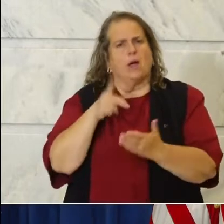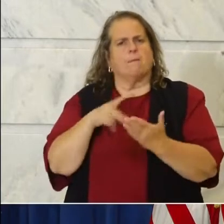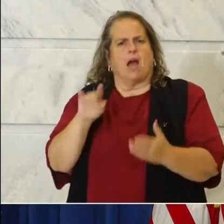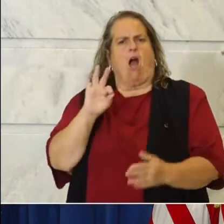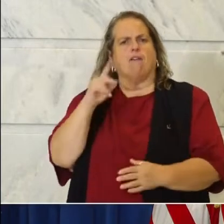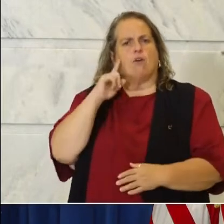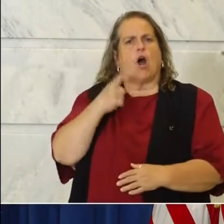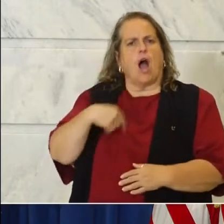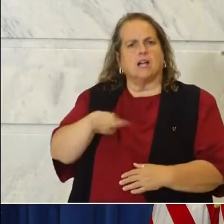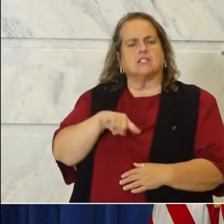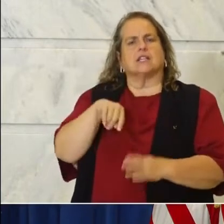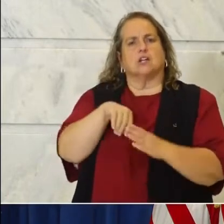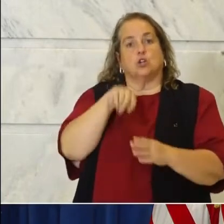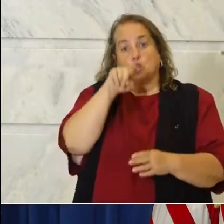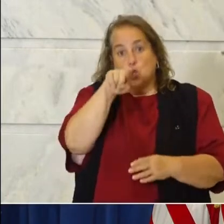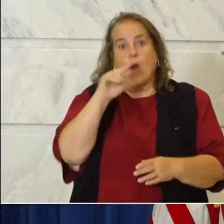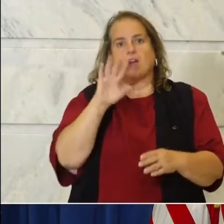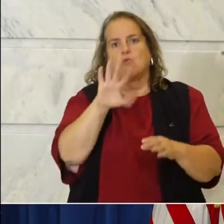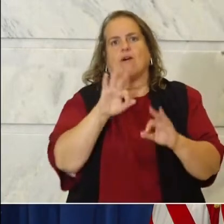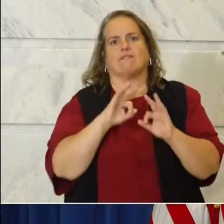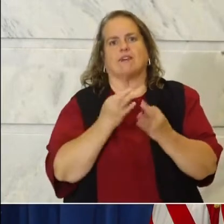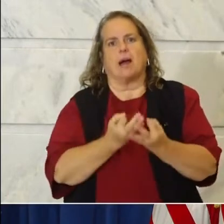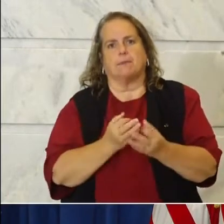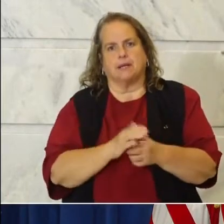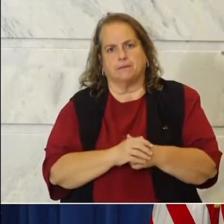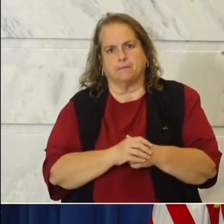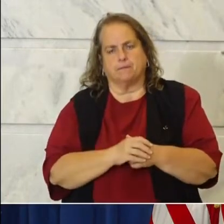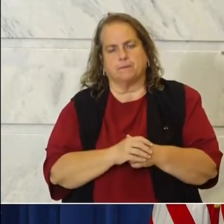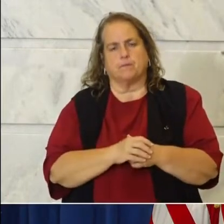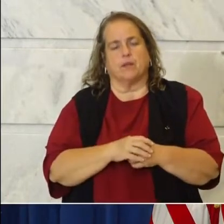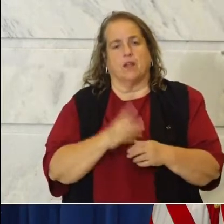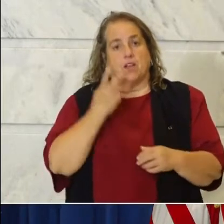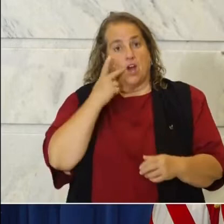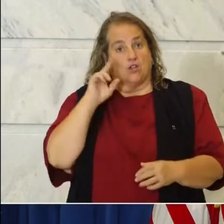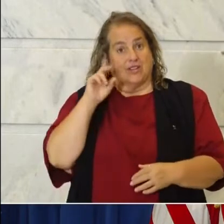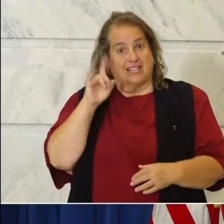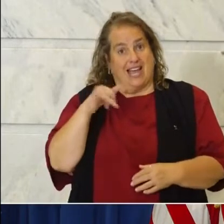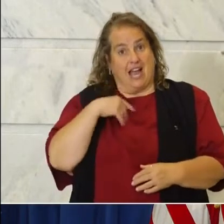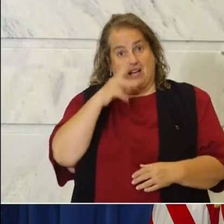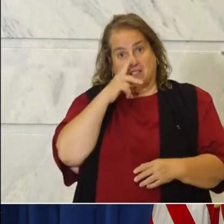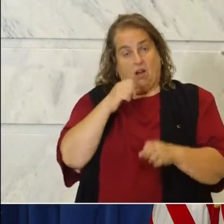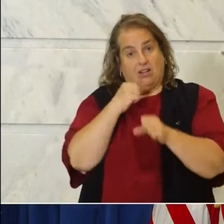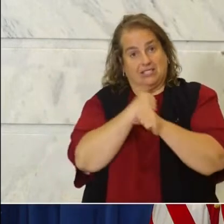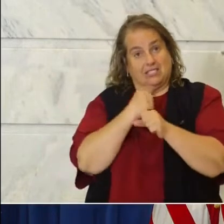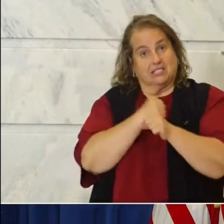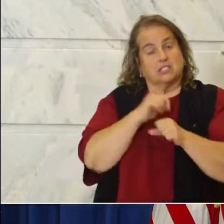future family. I believe I saw the other day some statistics where during